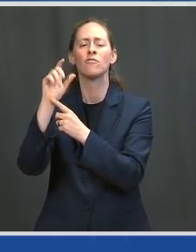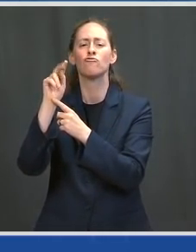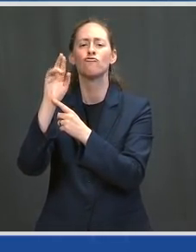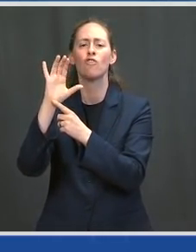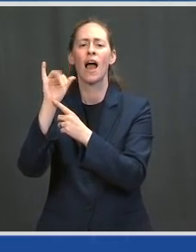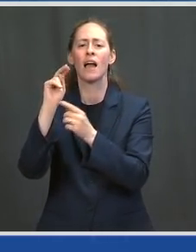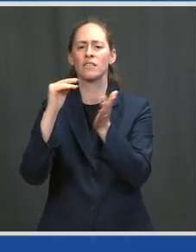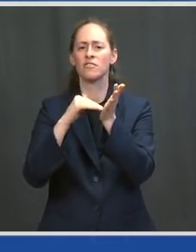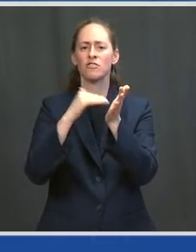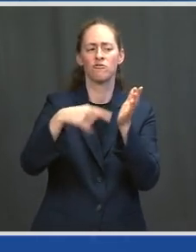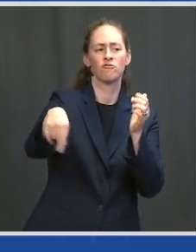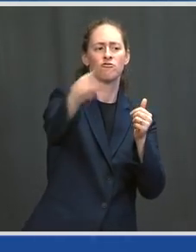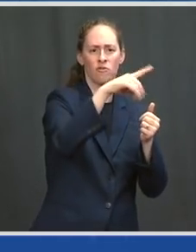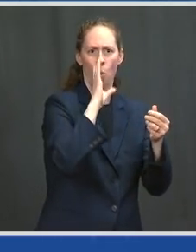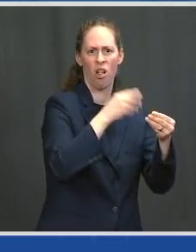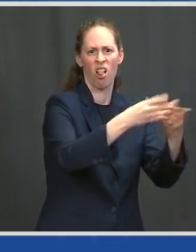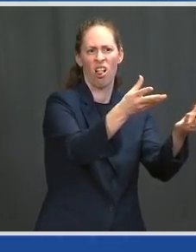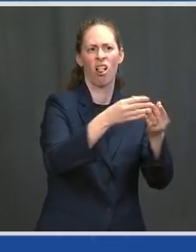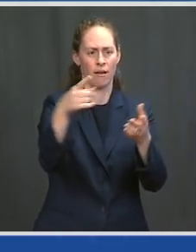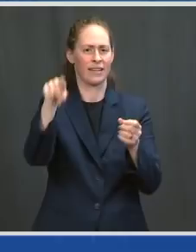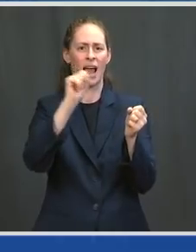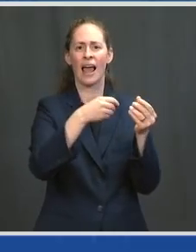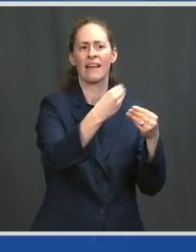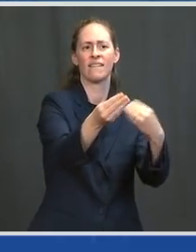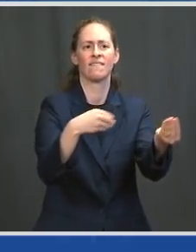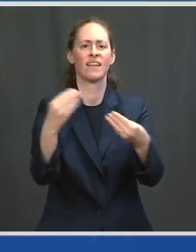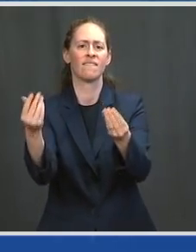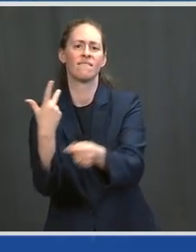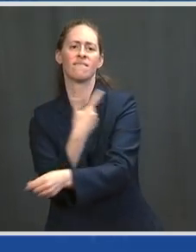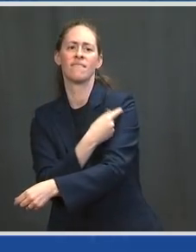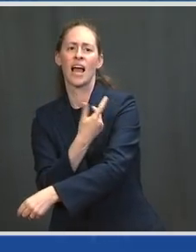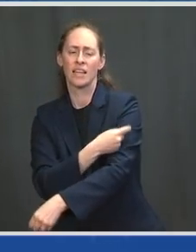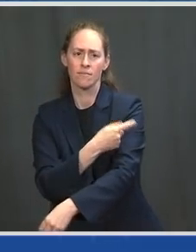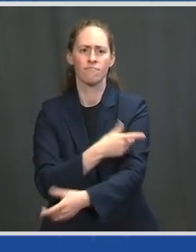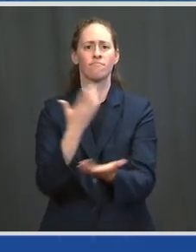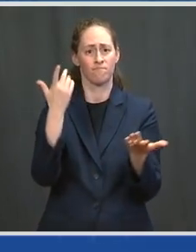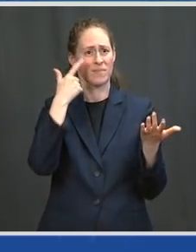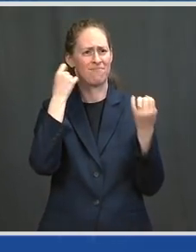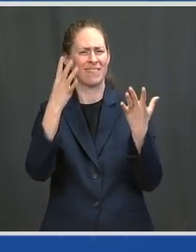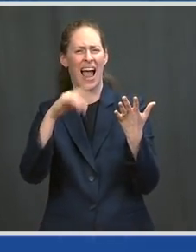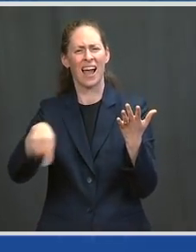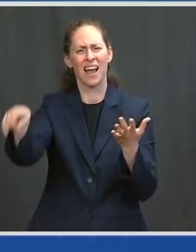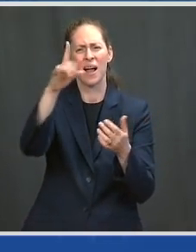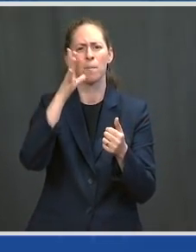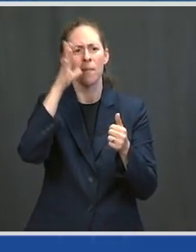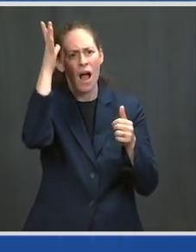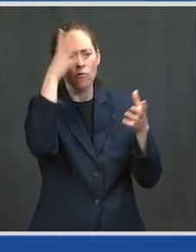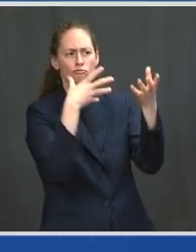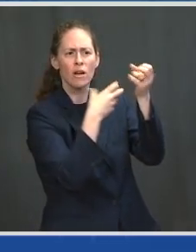can talk to their doctors who they trust about getting the vaccination. And they'll be able to do it at that office.